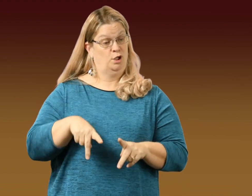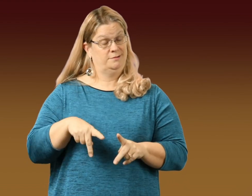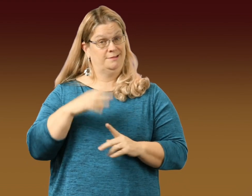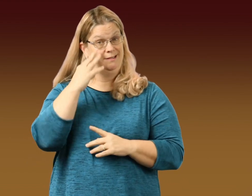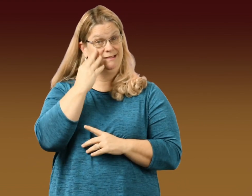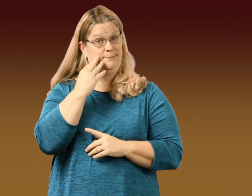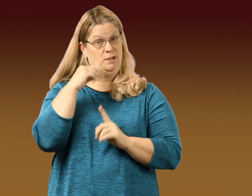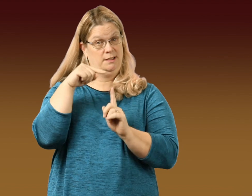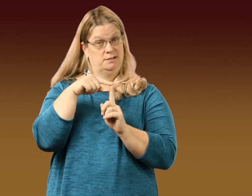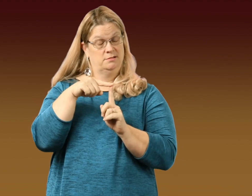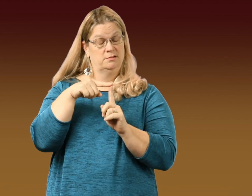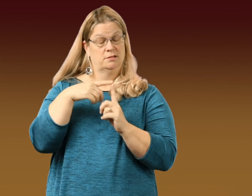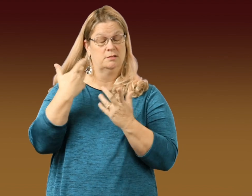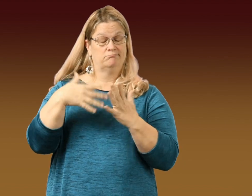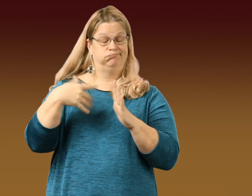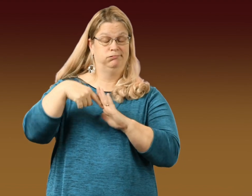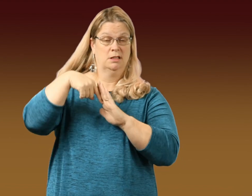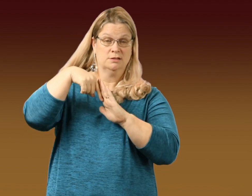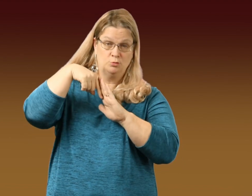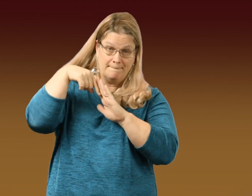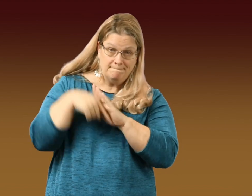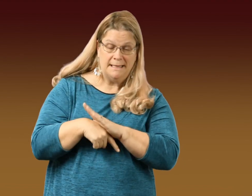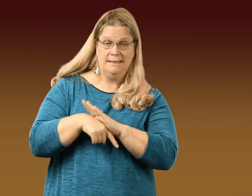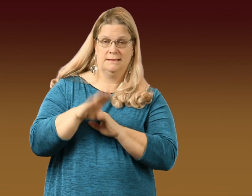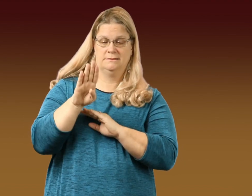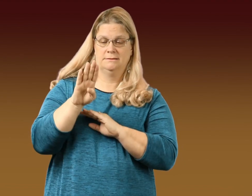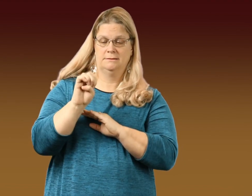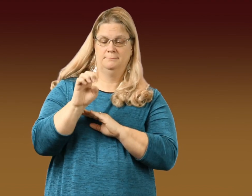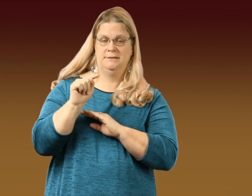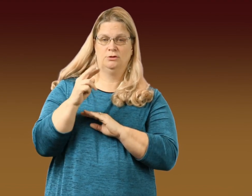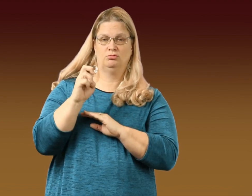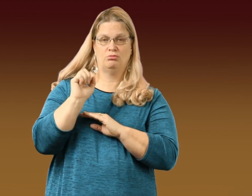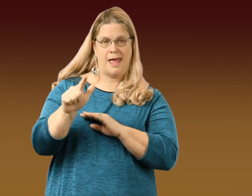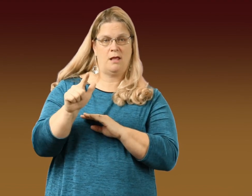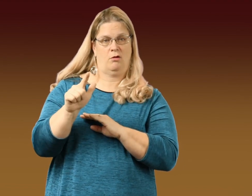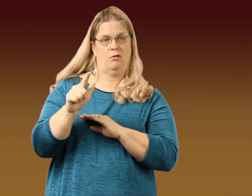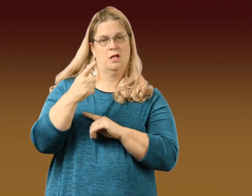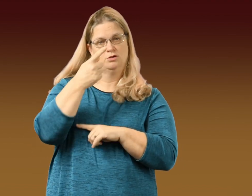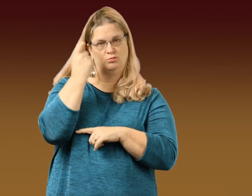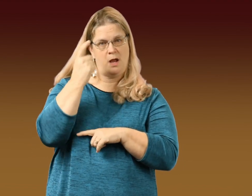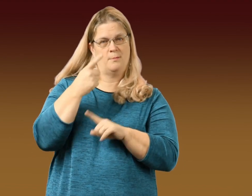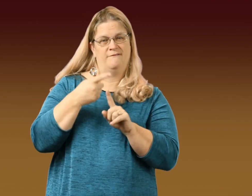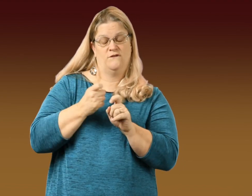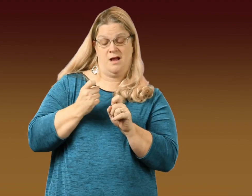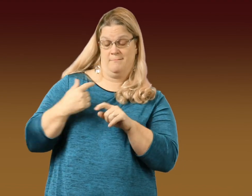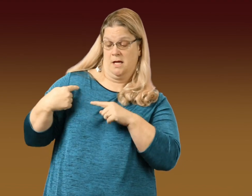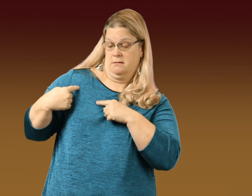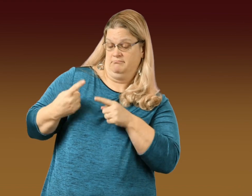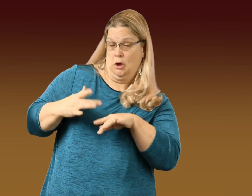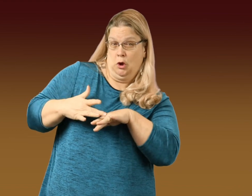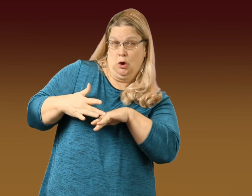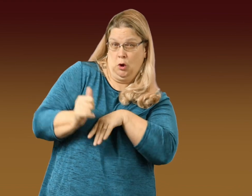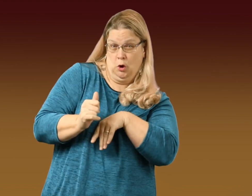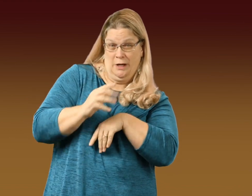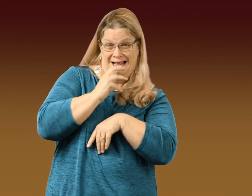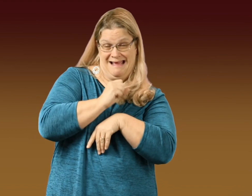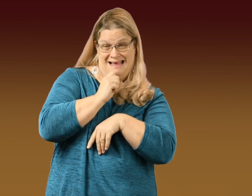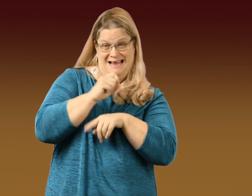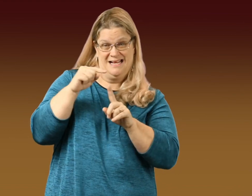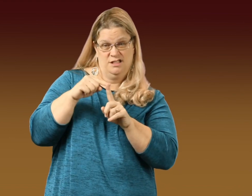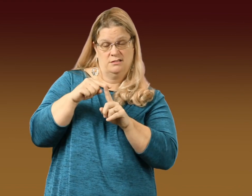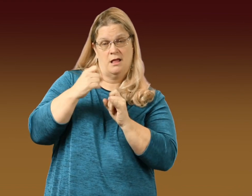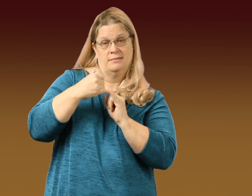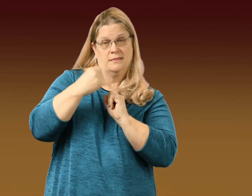If a person experiences tremendous betrayal trauma from an early age,